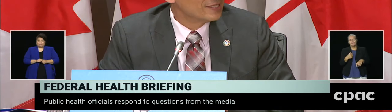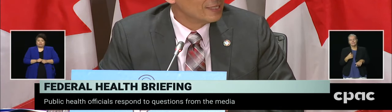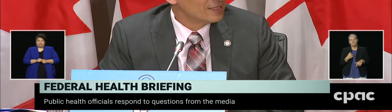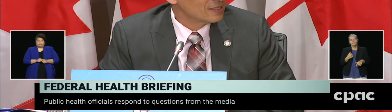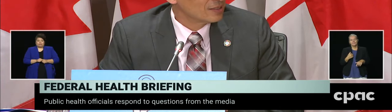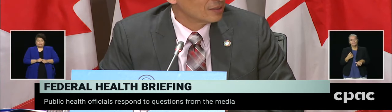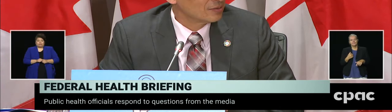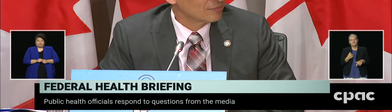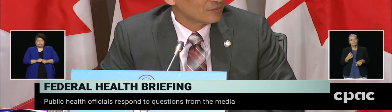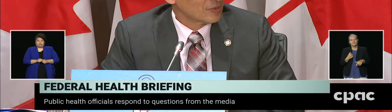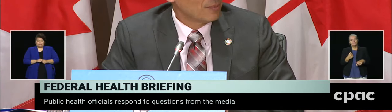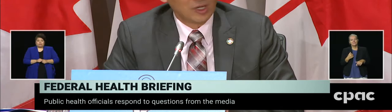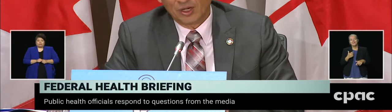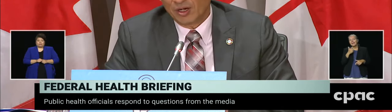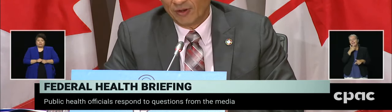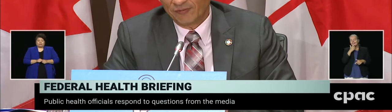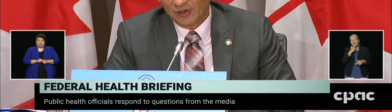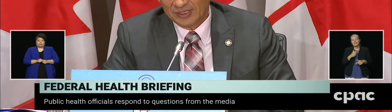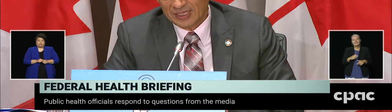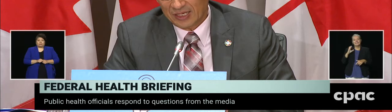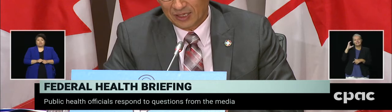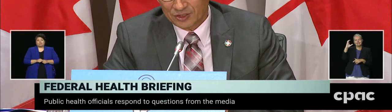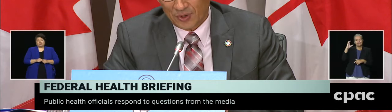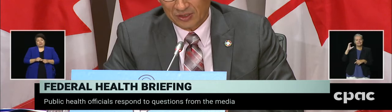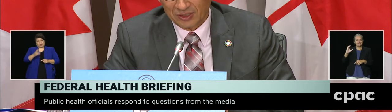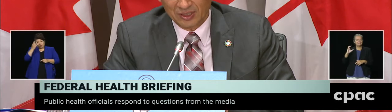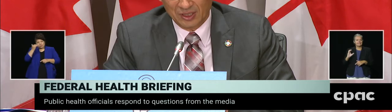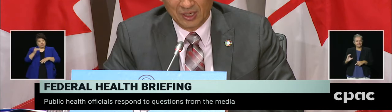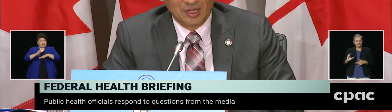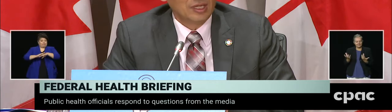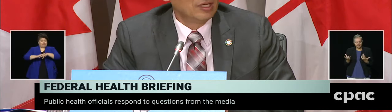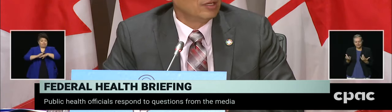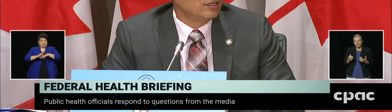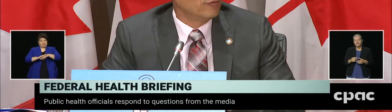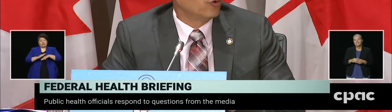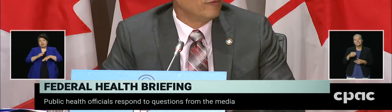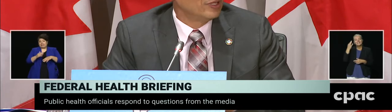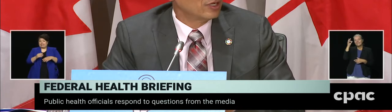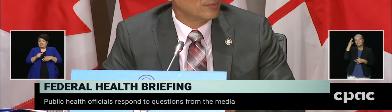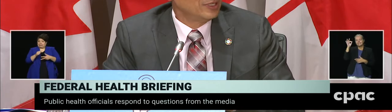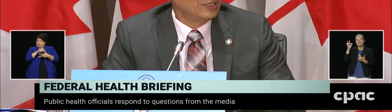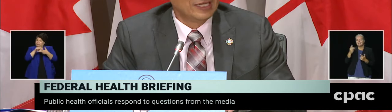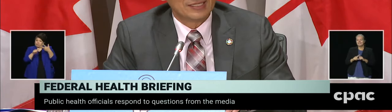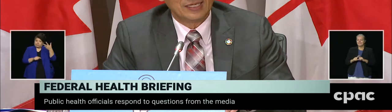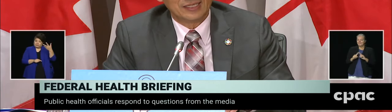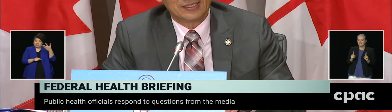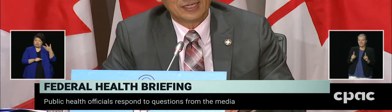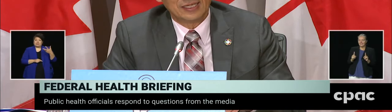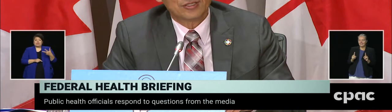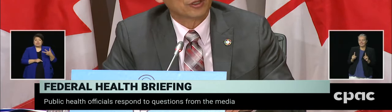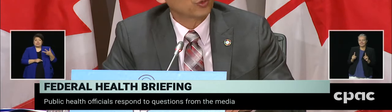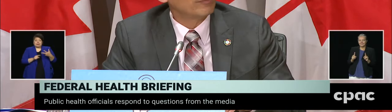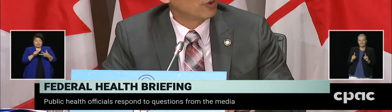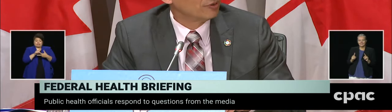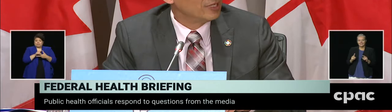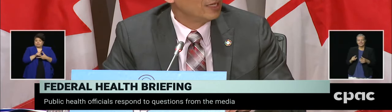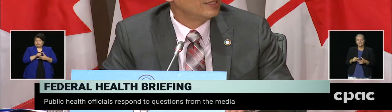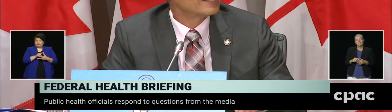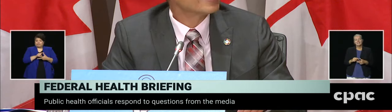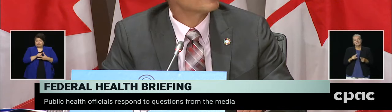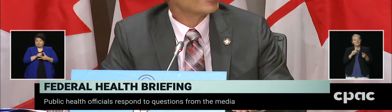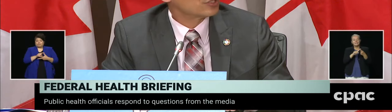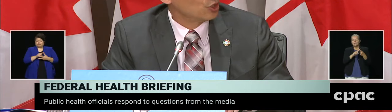THAT'S WHY WE SAY THE THREE CS,